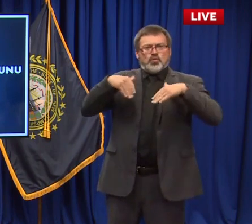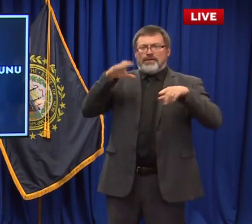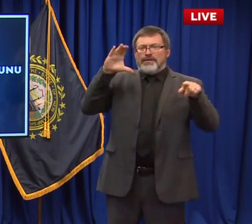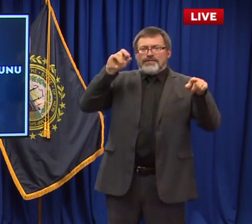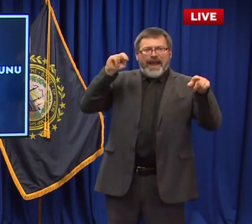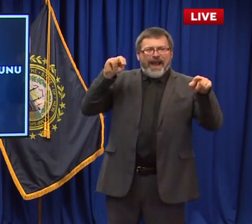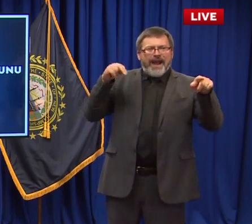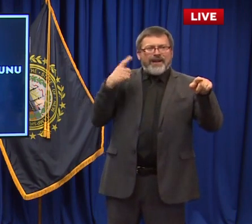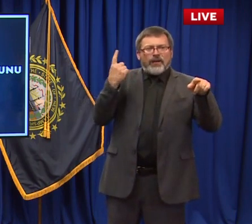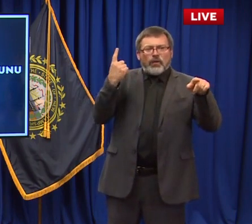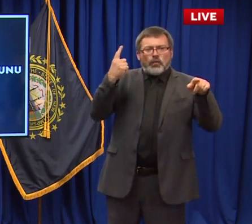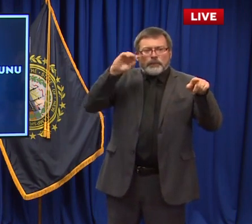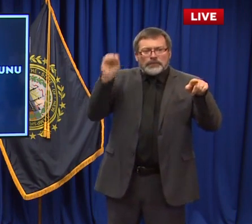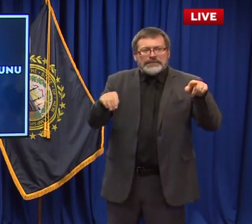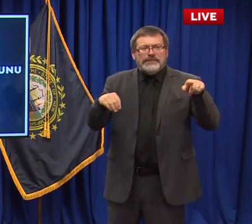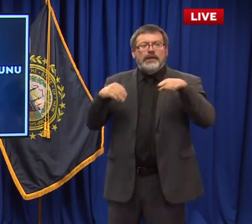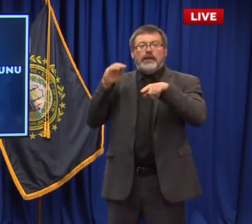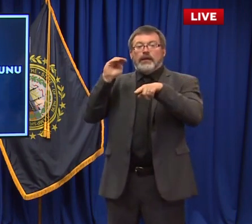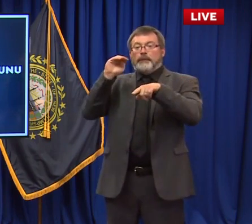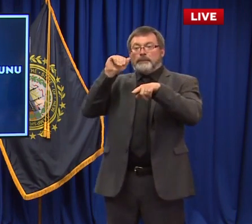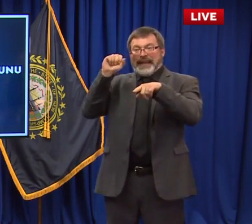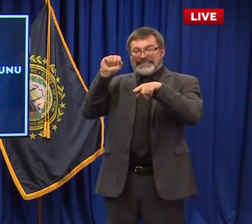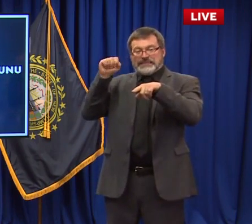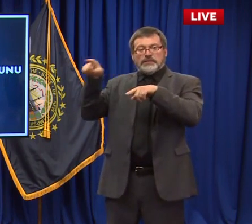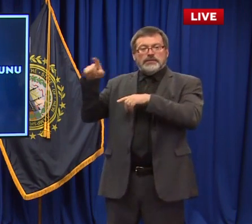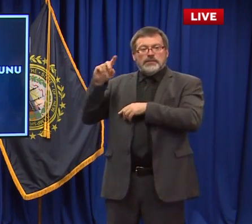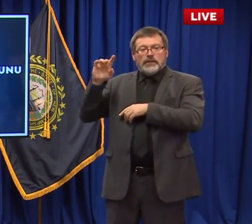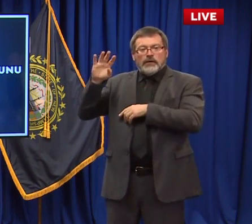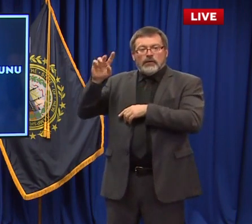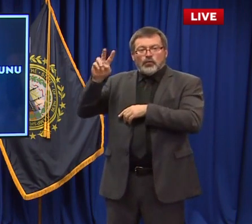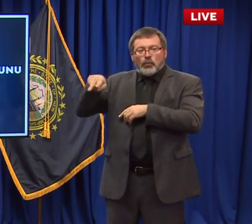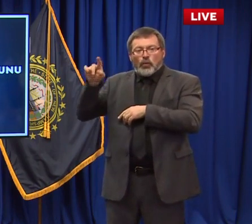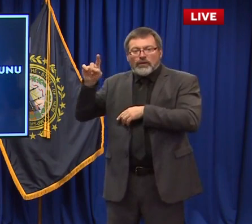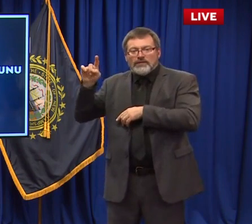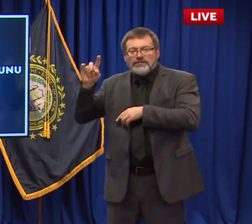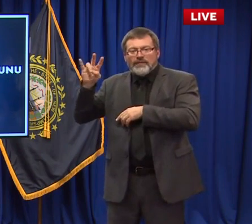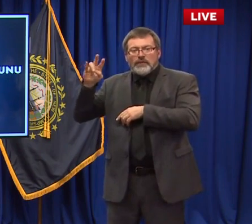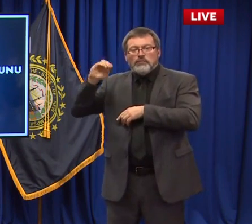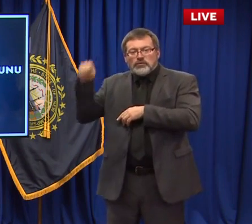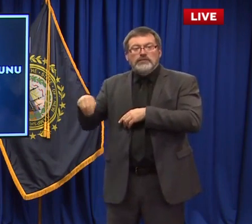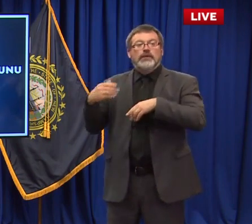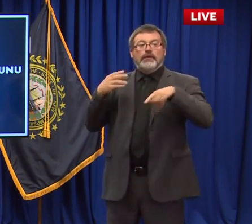RHODE ISLAND AND VERMONT, 3% AND 2% RESPECTIVELY. WE ARE SEEING SOME OF THOSE LARGEST DECLINES AROUND.